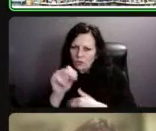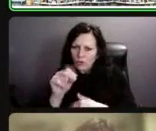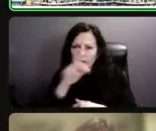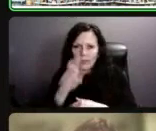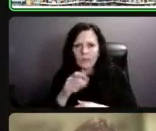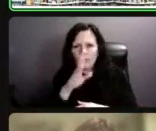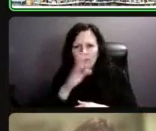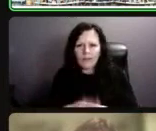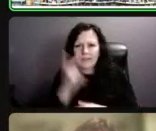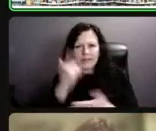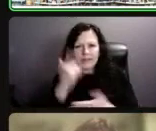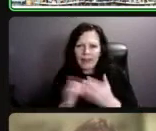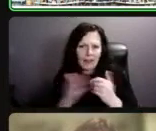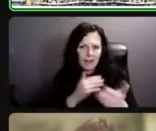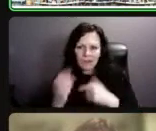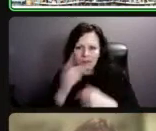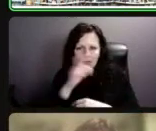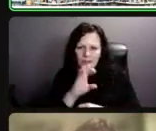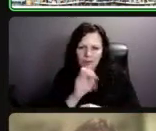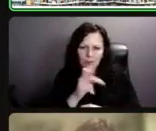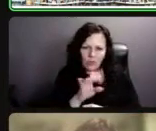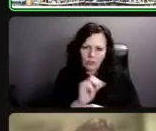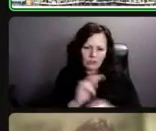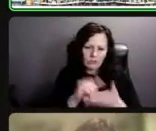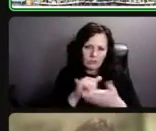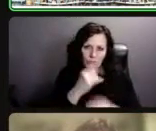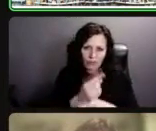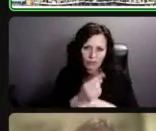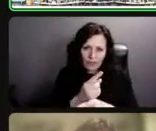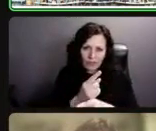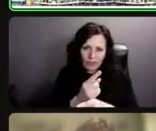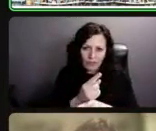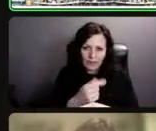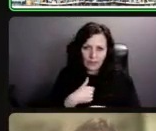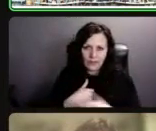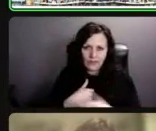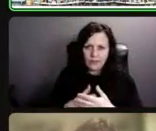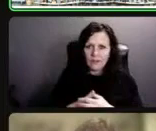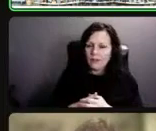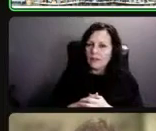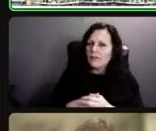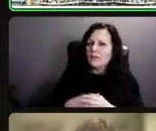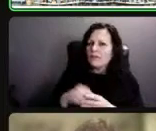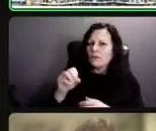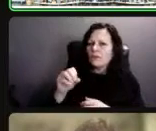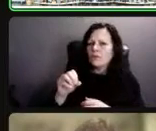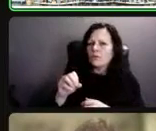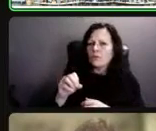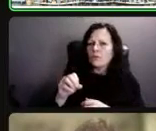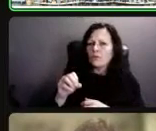PLEASE TAKE NOTE. I'M NOT SUGGESTING YOU WOULD RAISE UP BY 20 DOLLARS BECAUSE